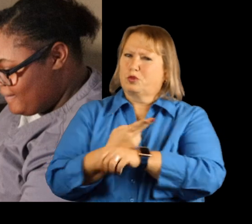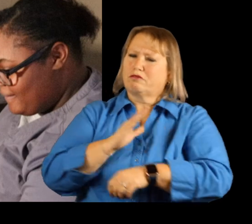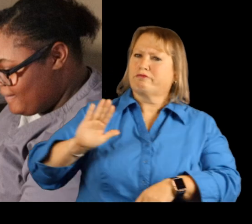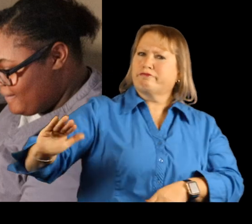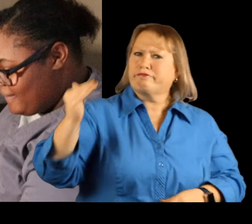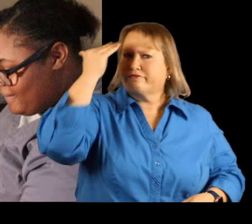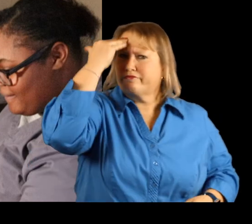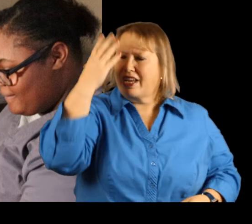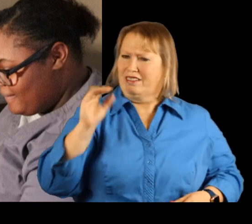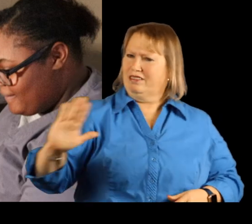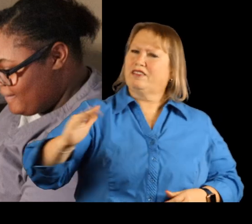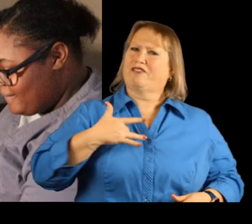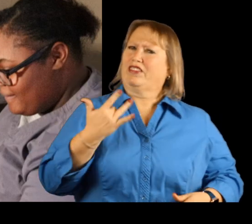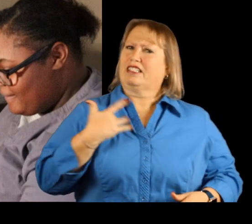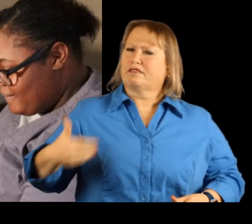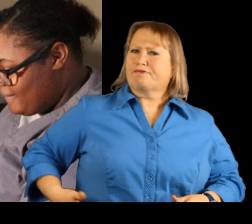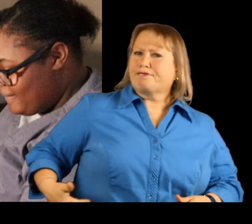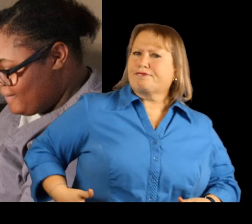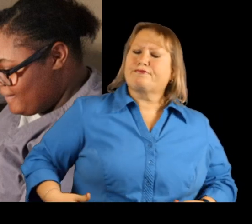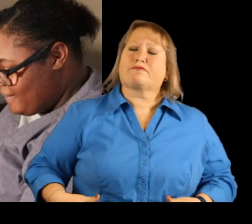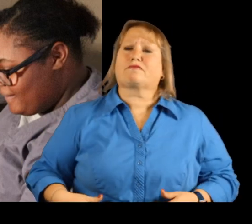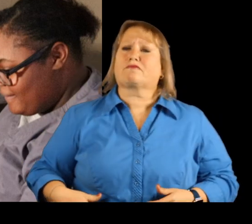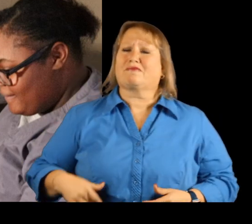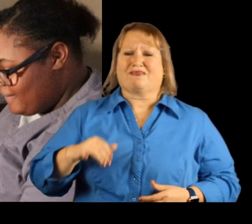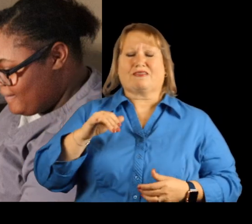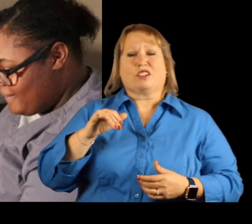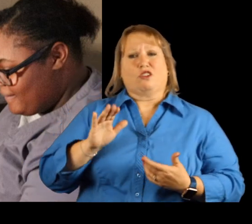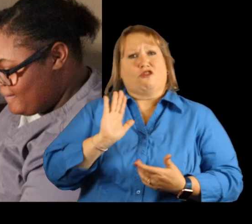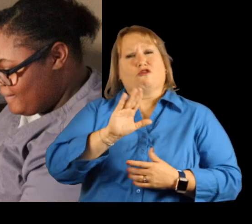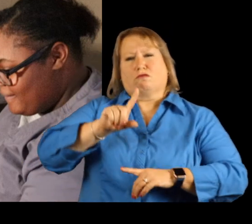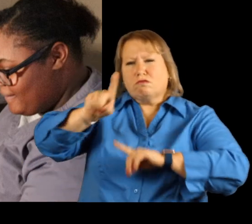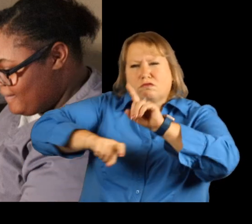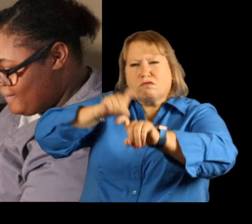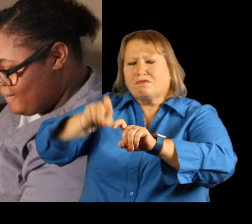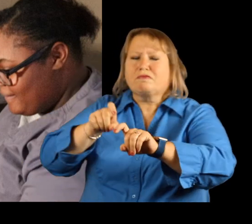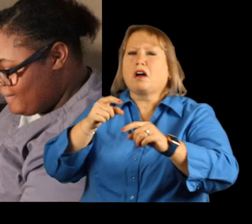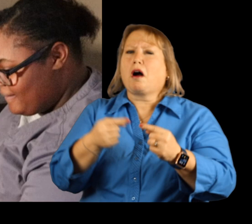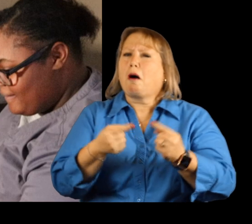and/or feelings. An open-ended question is the opposite of a closed-ended